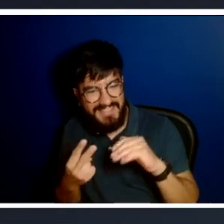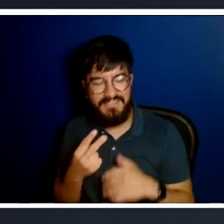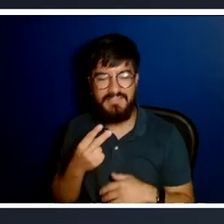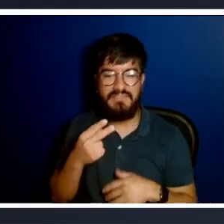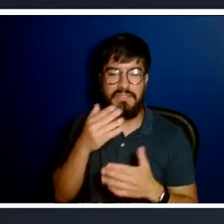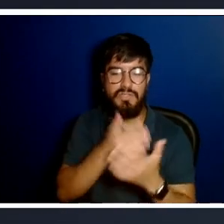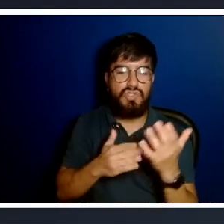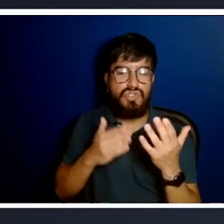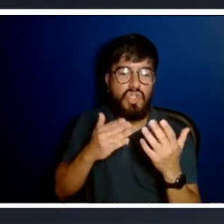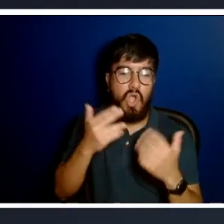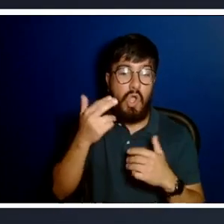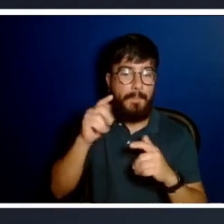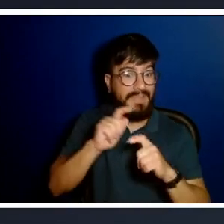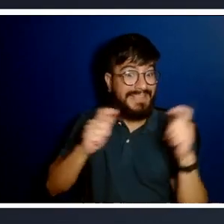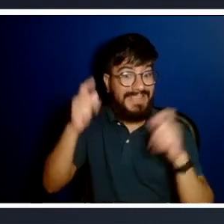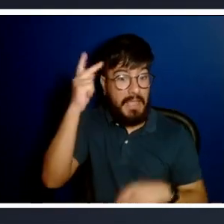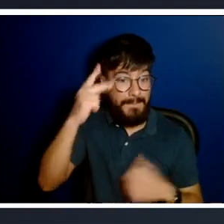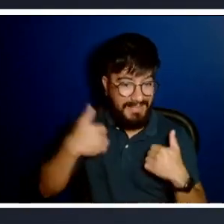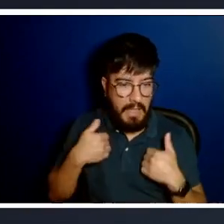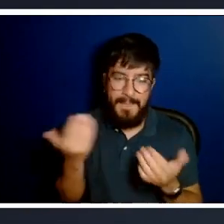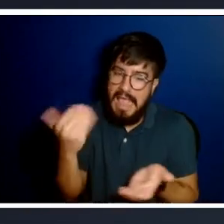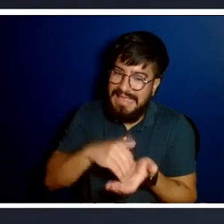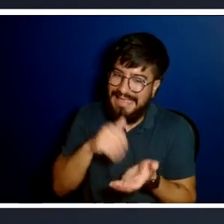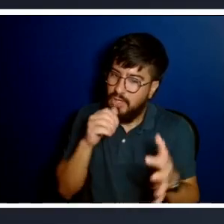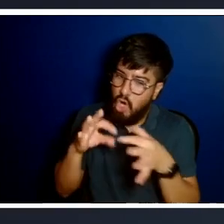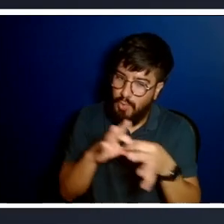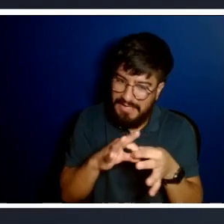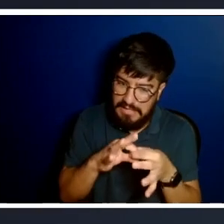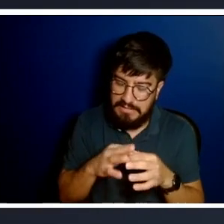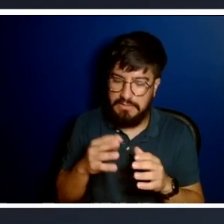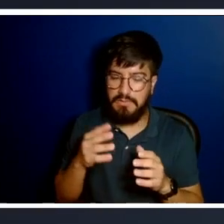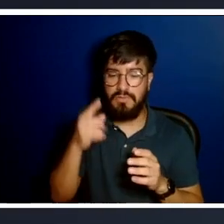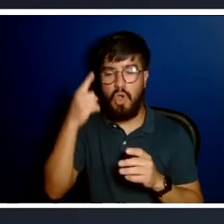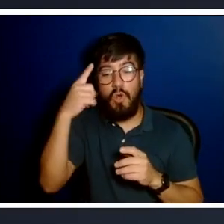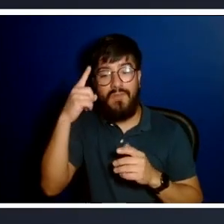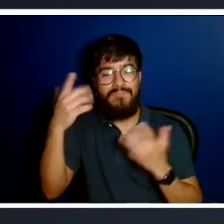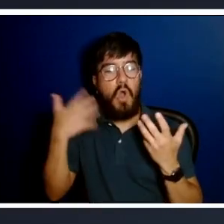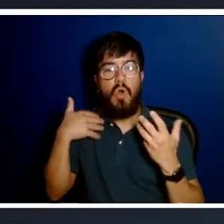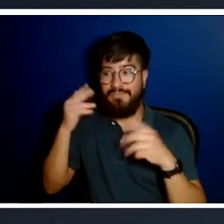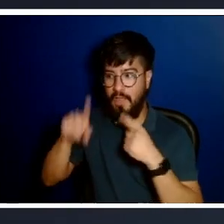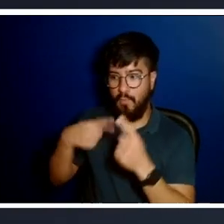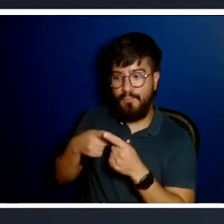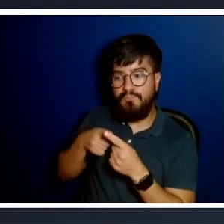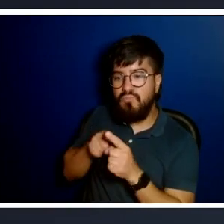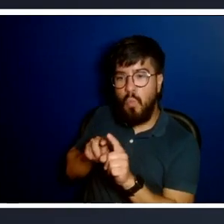but for these guys it's not about climbing, it's about holding bamboo and they can actually grasp.